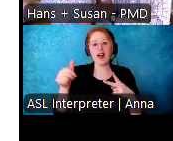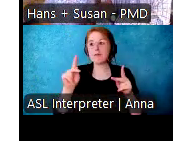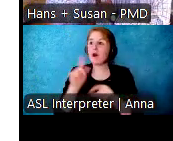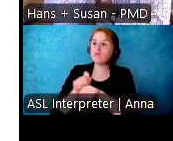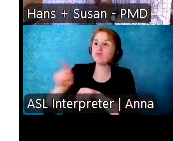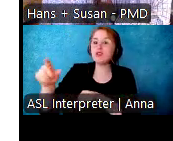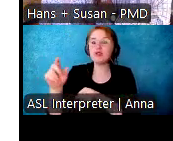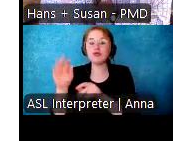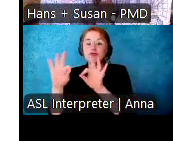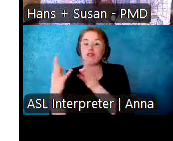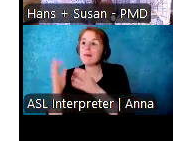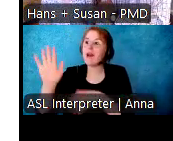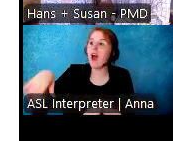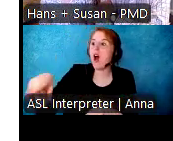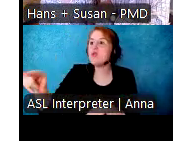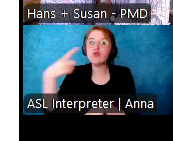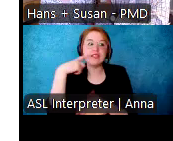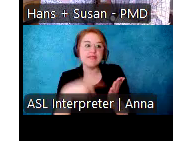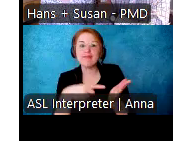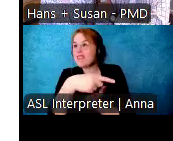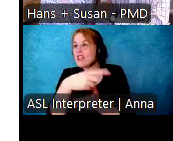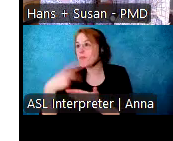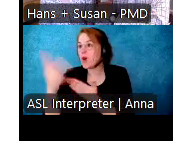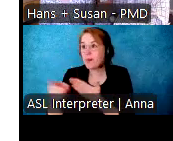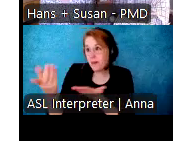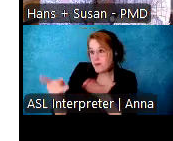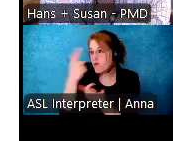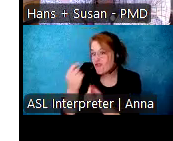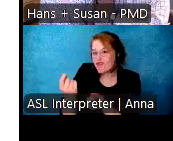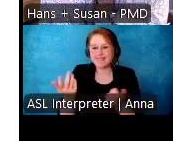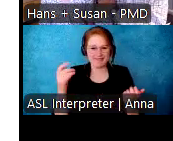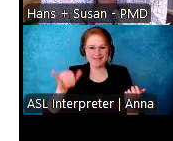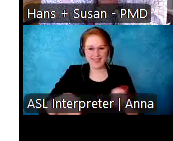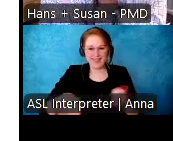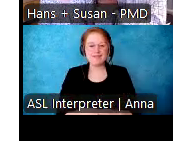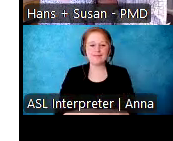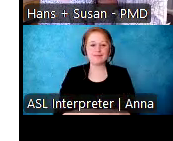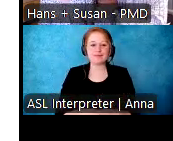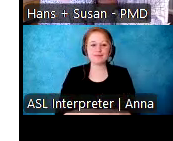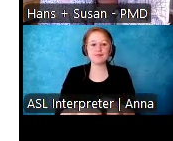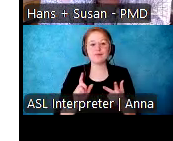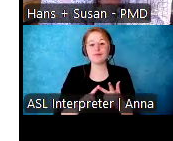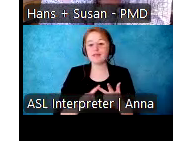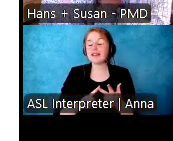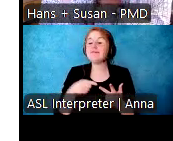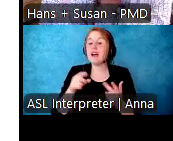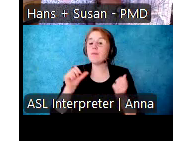You know, you got to check out this program. We are using a tactic called geofencing as well.